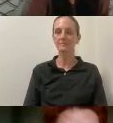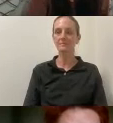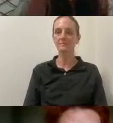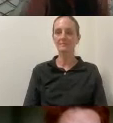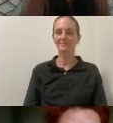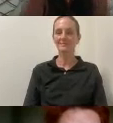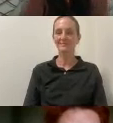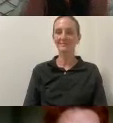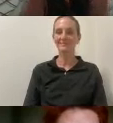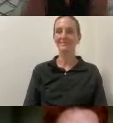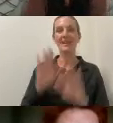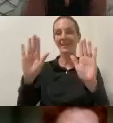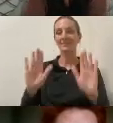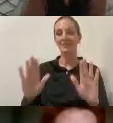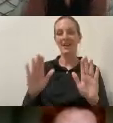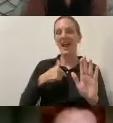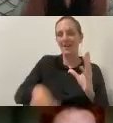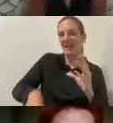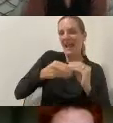that's my answer. Patashi Pimms: That's great. If I could also add a few things.